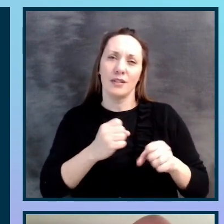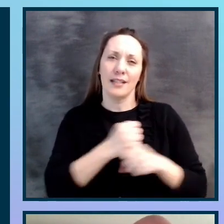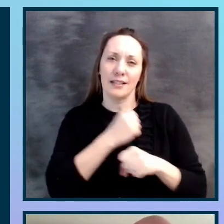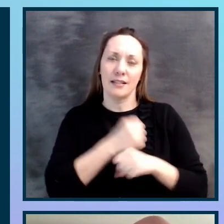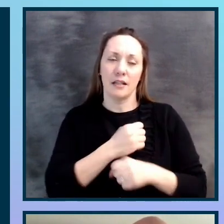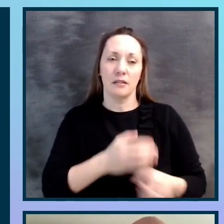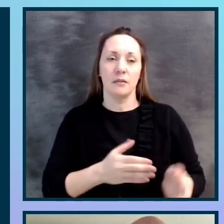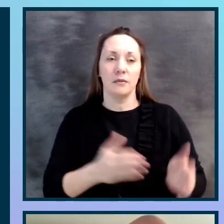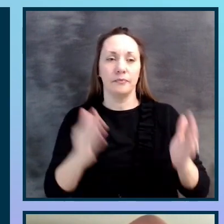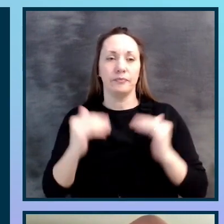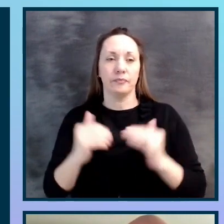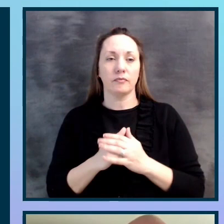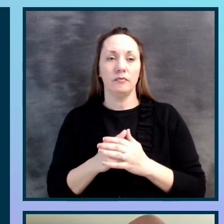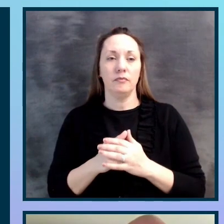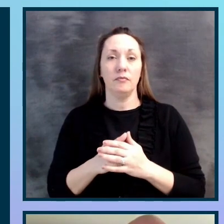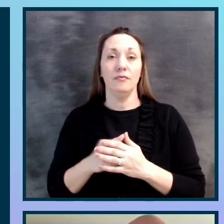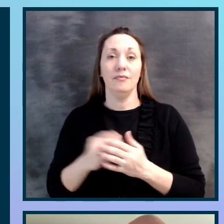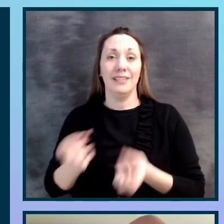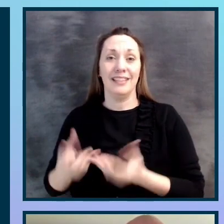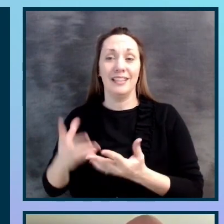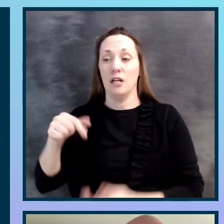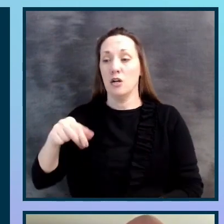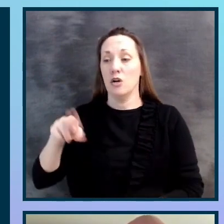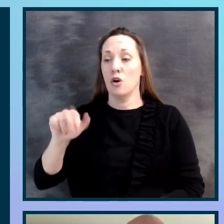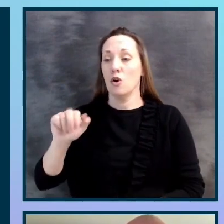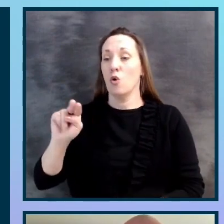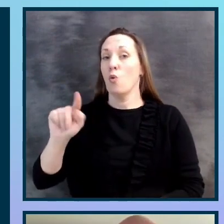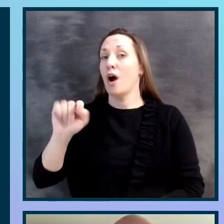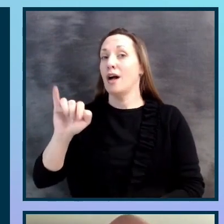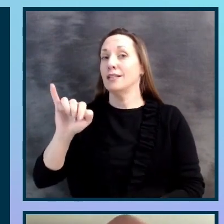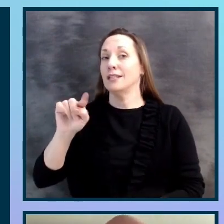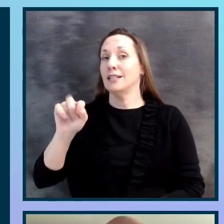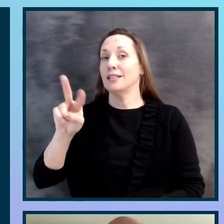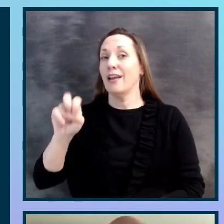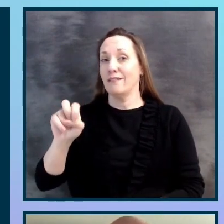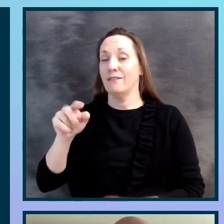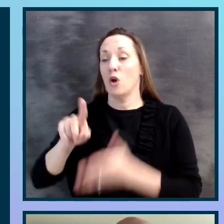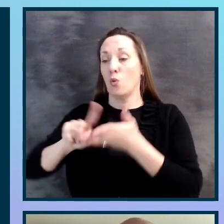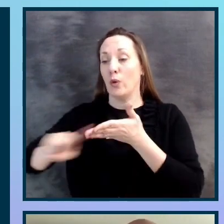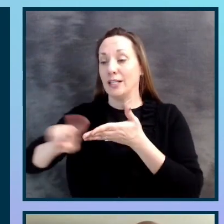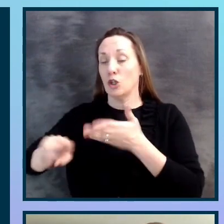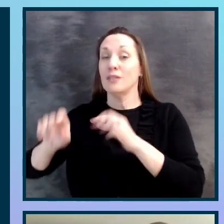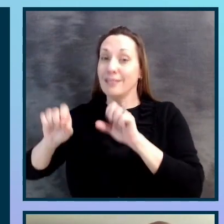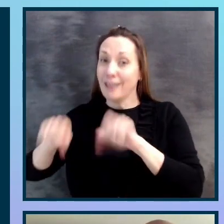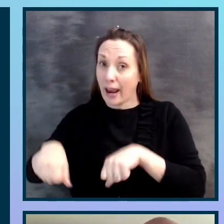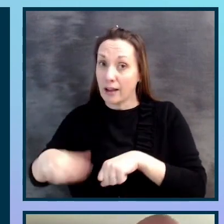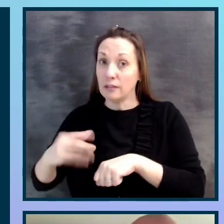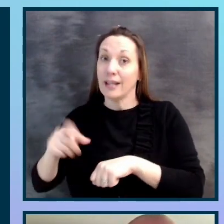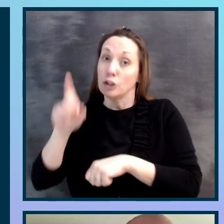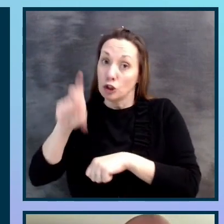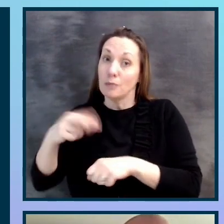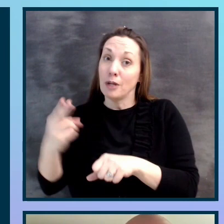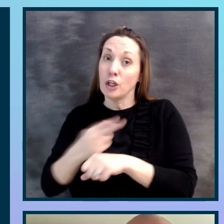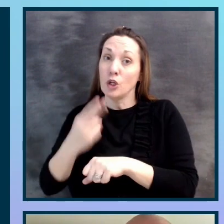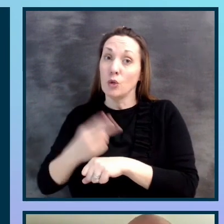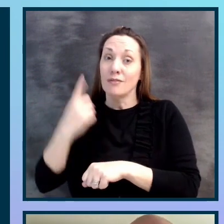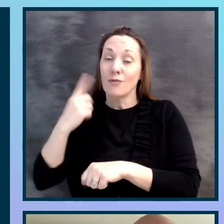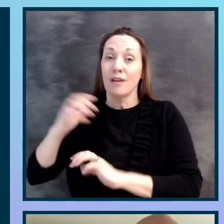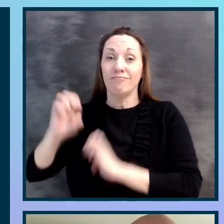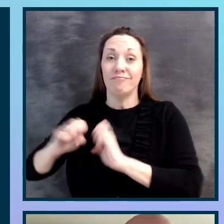So quantitative research can and should be used for evaluation. And it's one of those things that we kind of realize